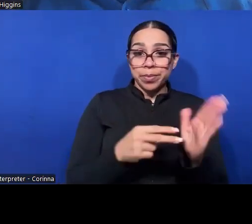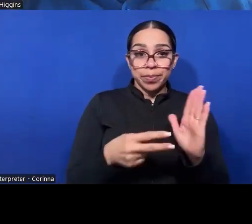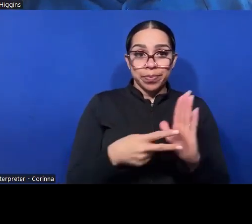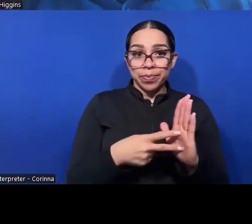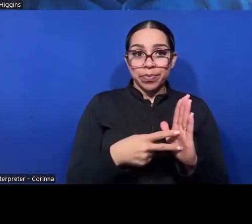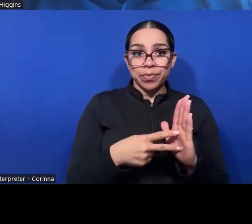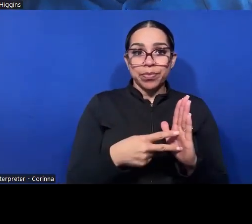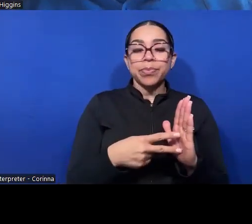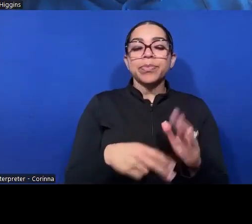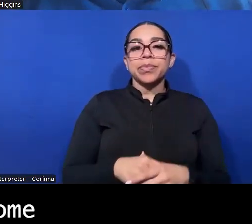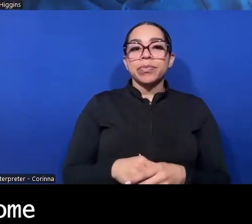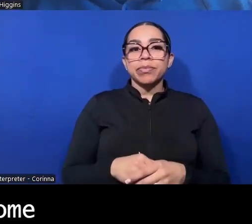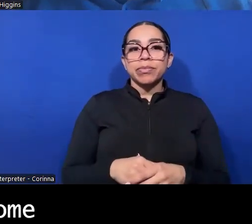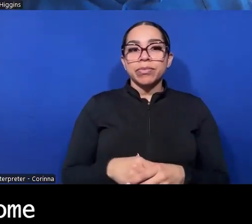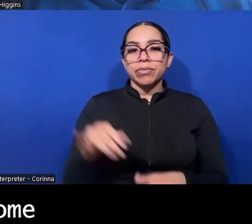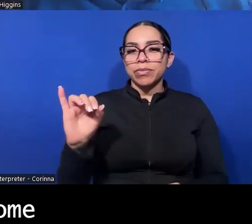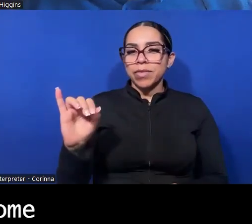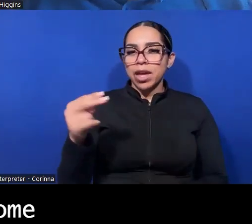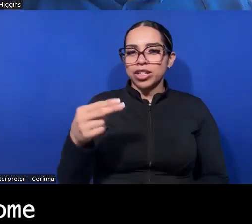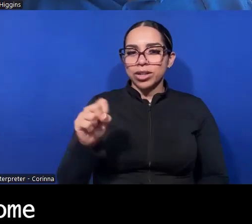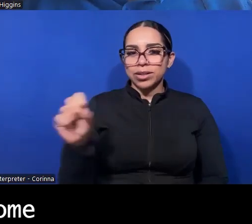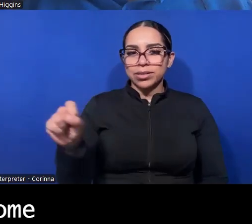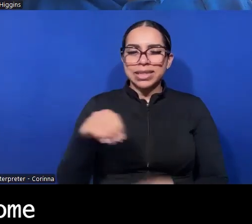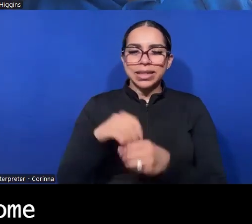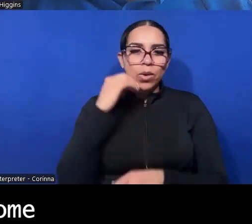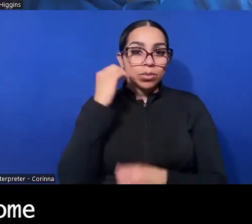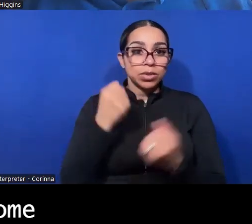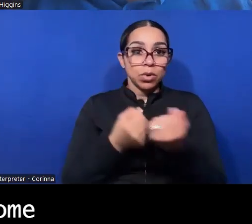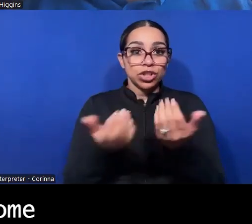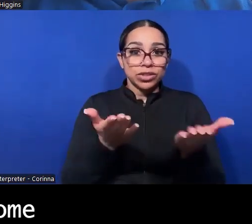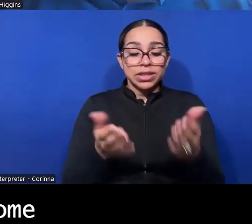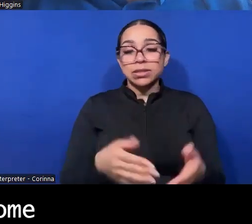Includes like In-Home Support Services, nursing home I mean, basically any services